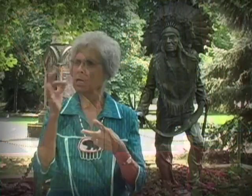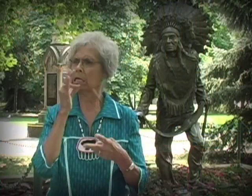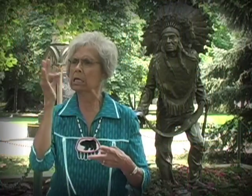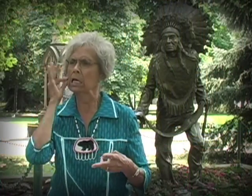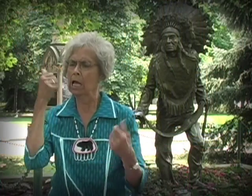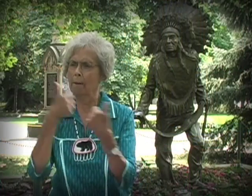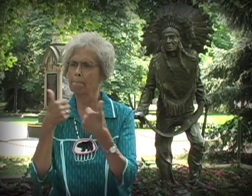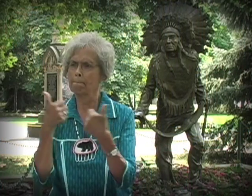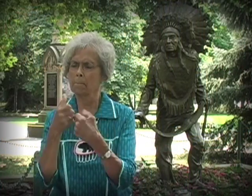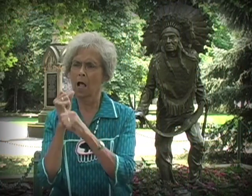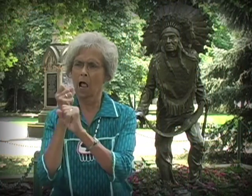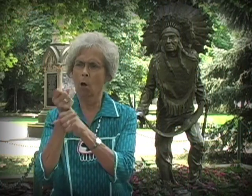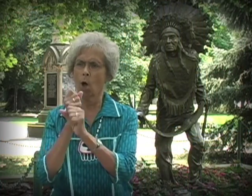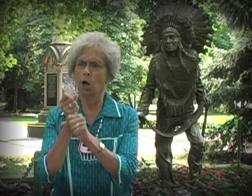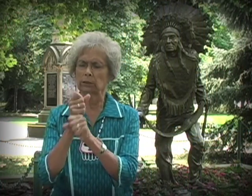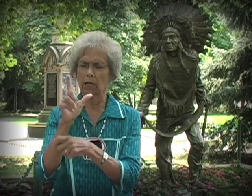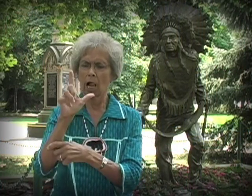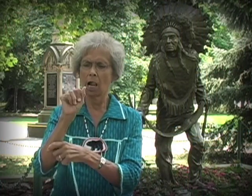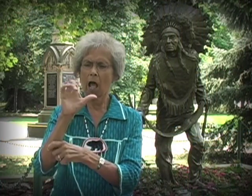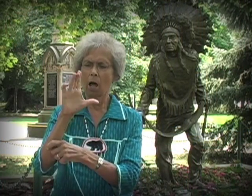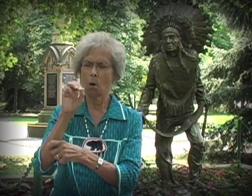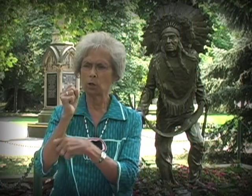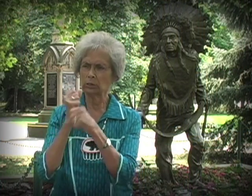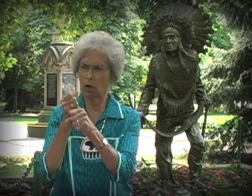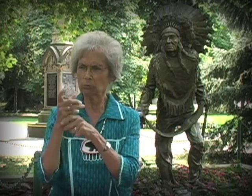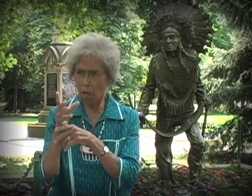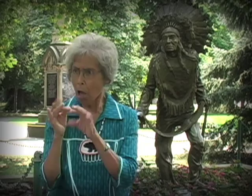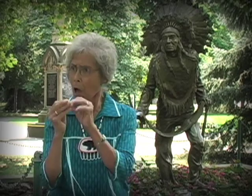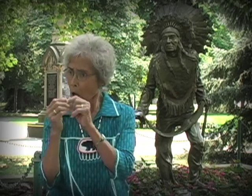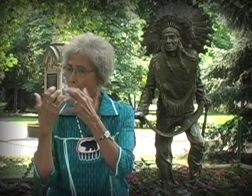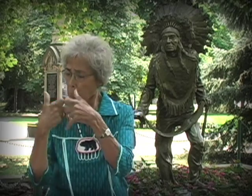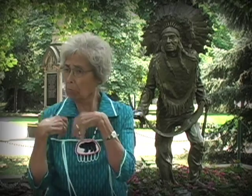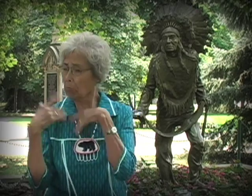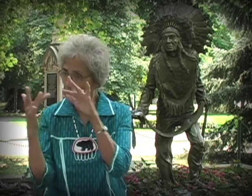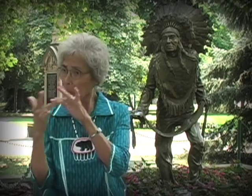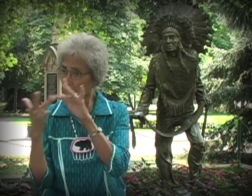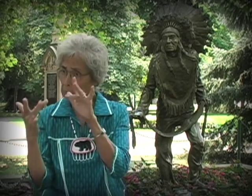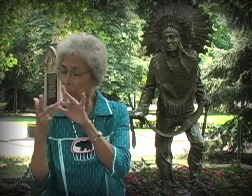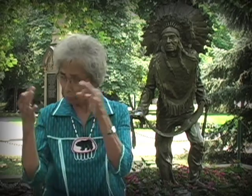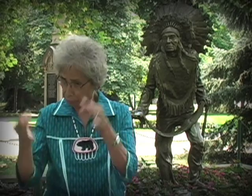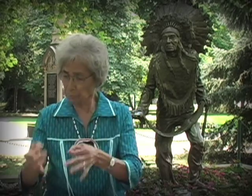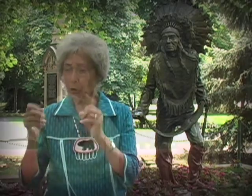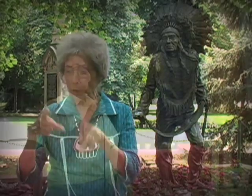There was an Indian game known as Lacrosse. I had it worked out to have lacrosse demonstrations.